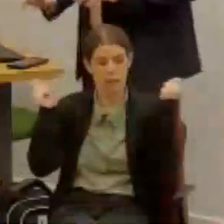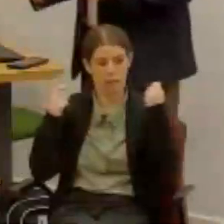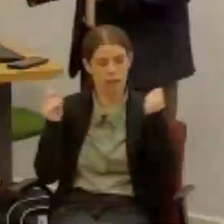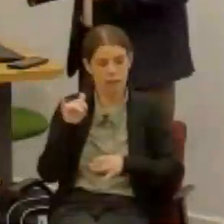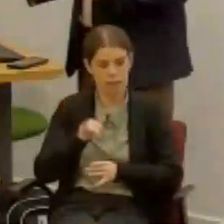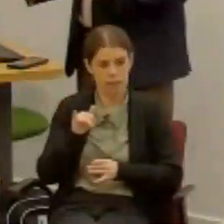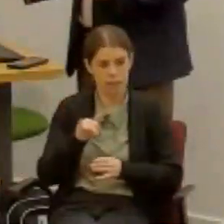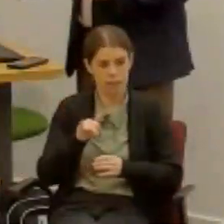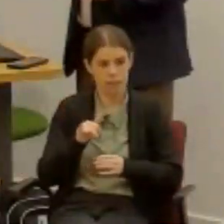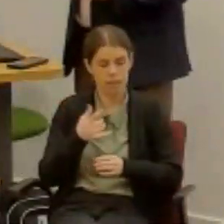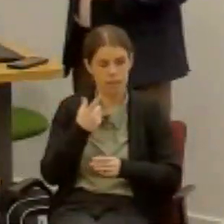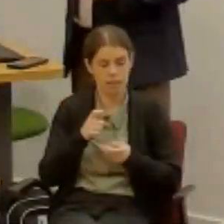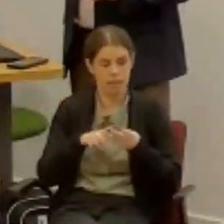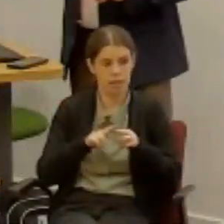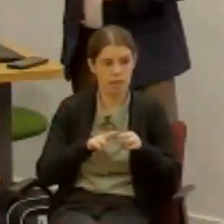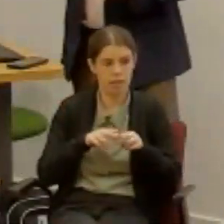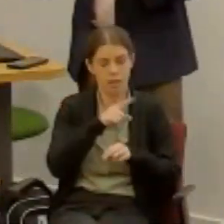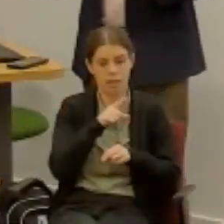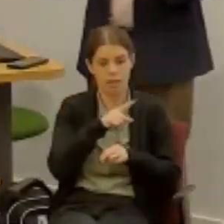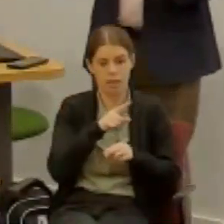And the latest thing we've been doing is taking a bus the next.